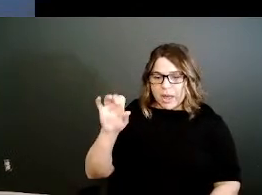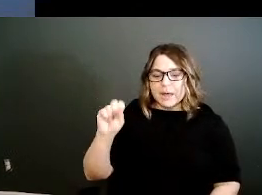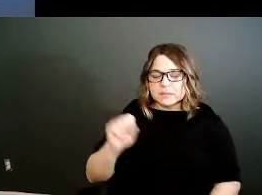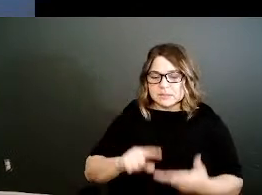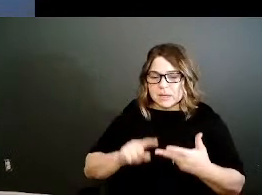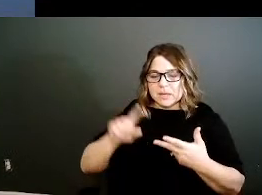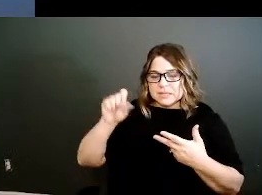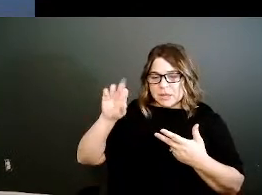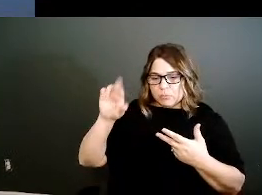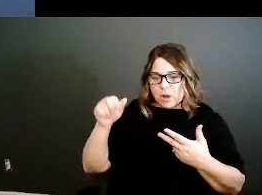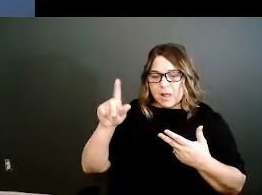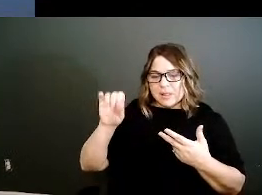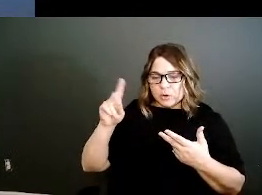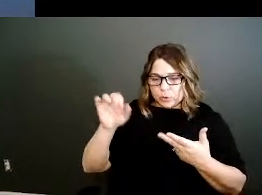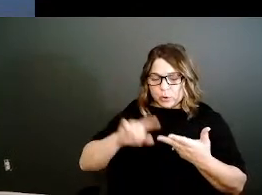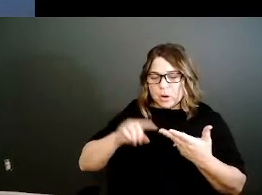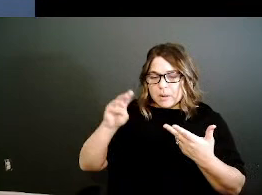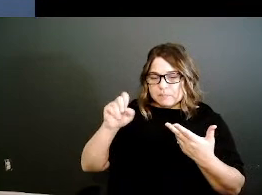SPEAKER 62 IS KRISTIN BURKIS. HELLO, WELCOME.